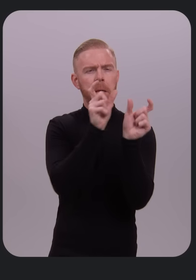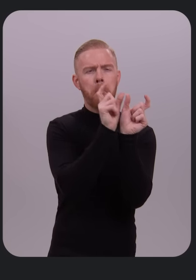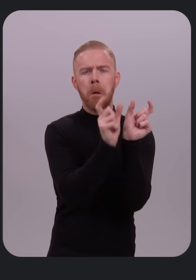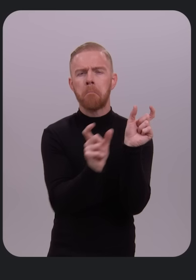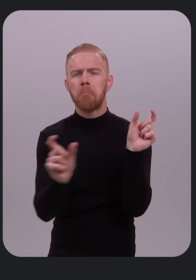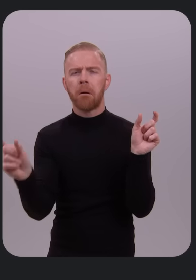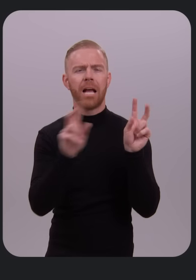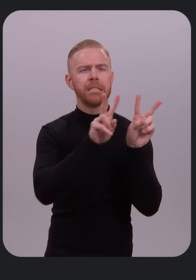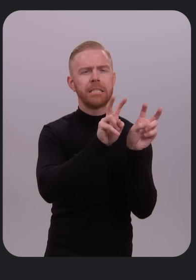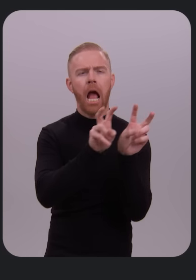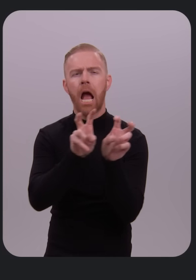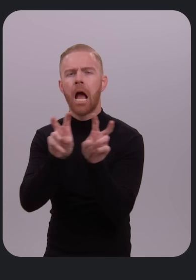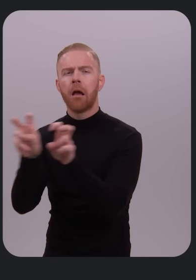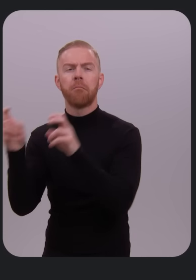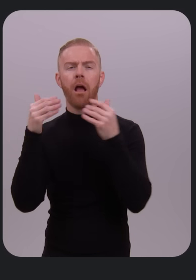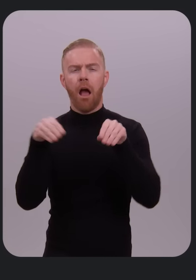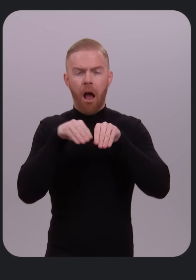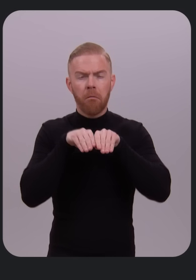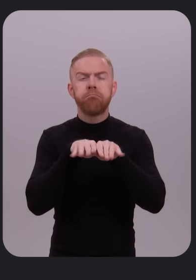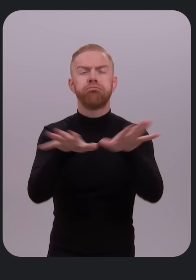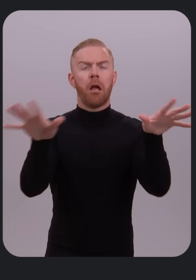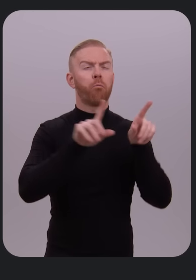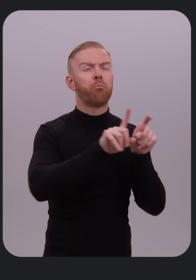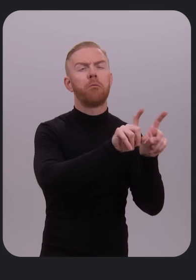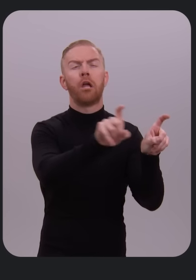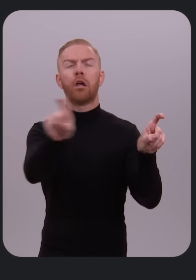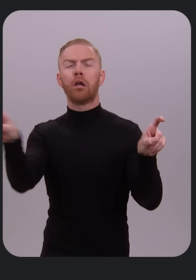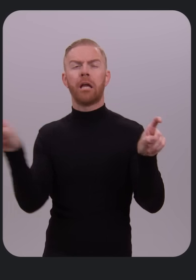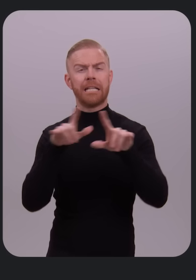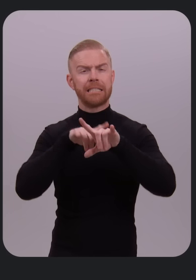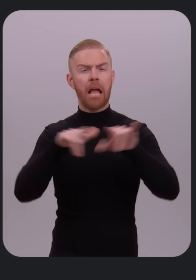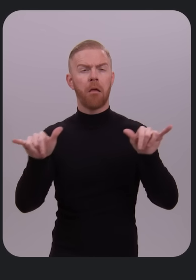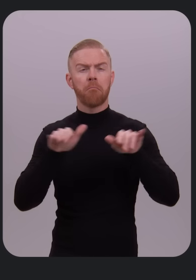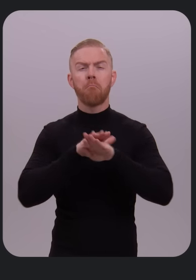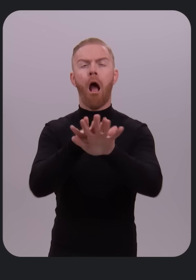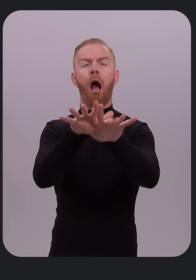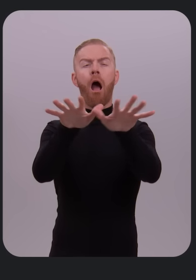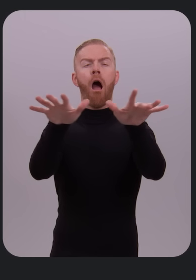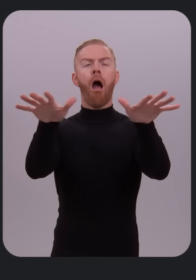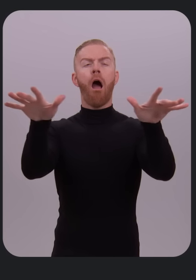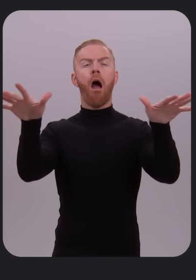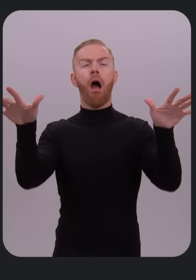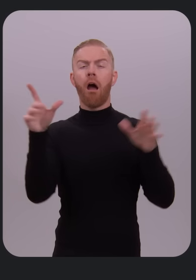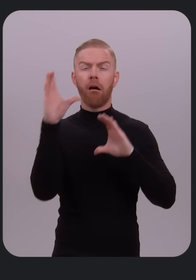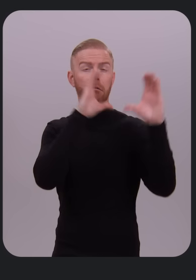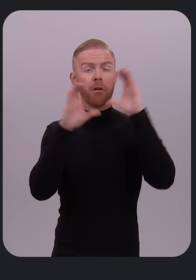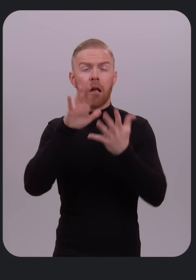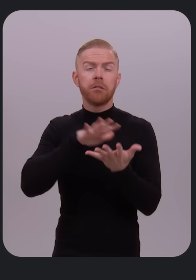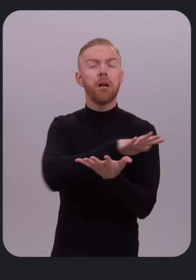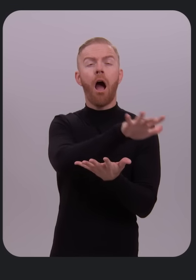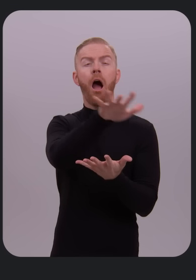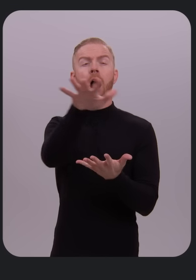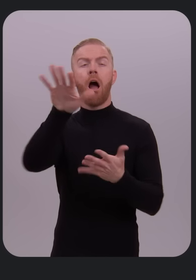and it issues a multitude of queries simultaneously, on your behalf. It searches across the entire web,